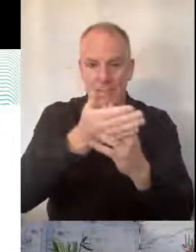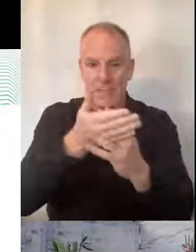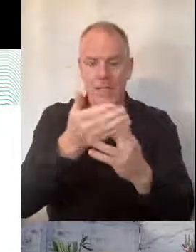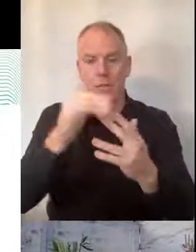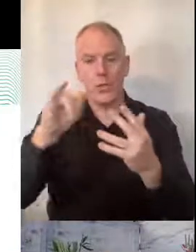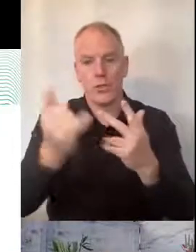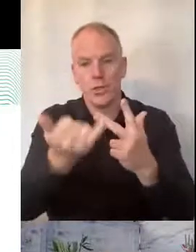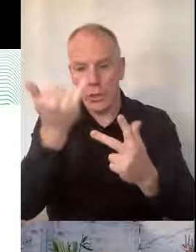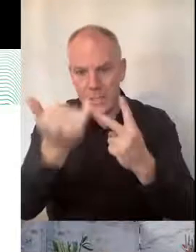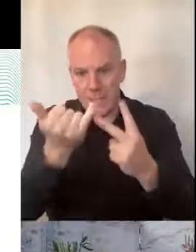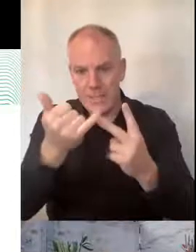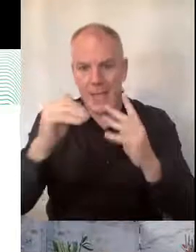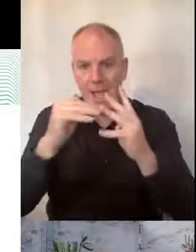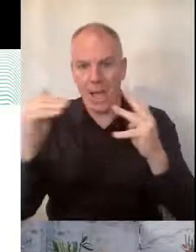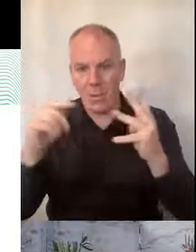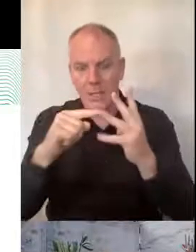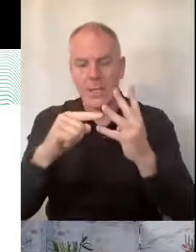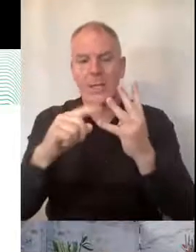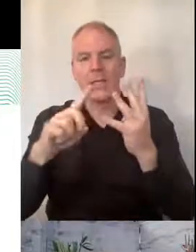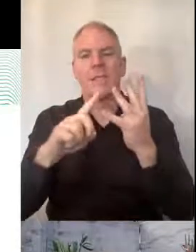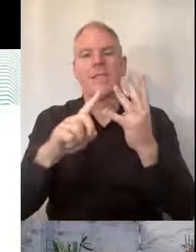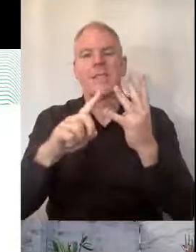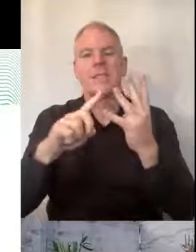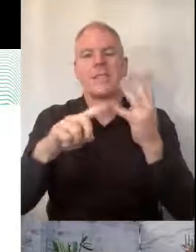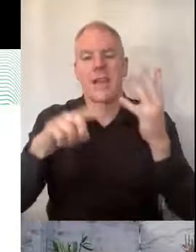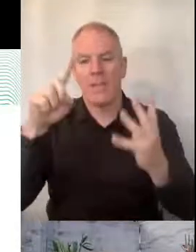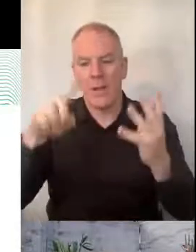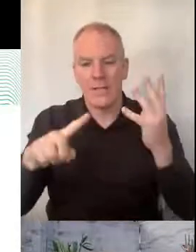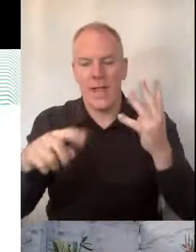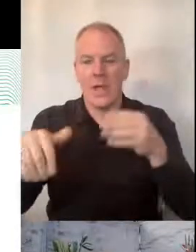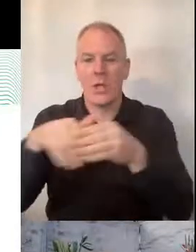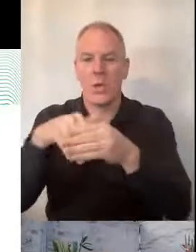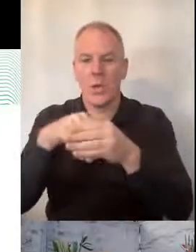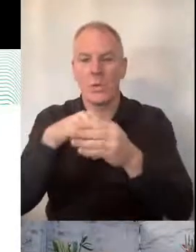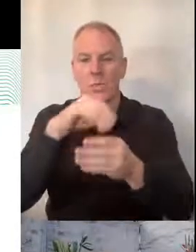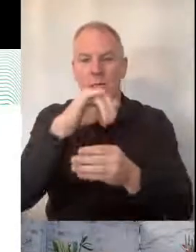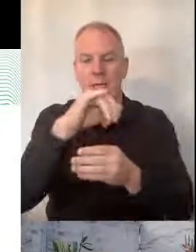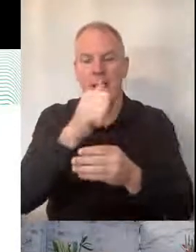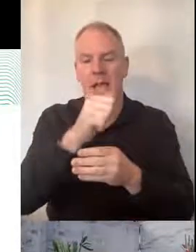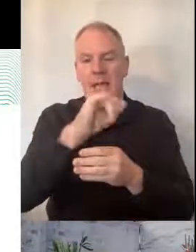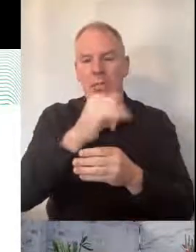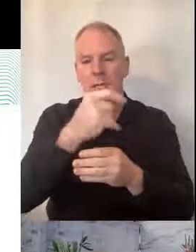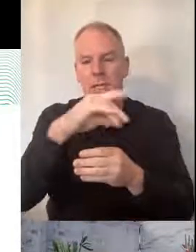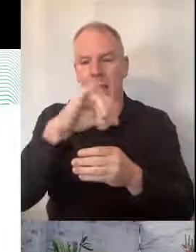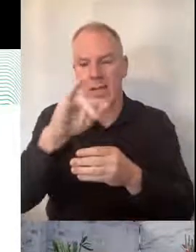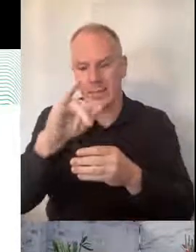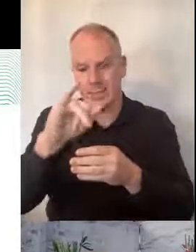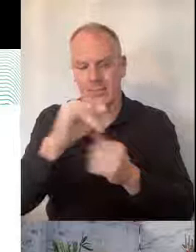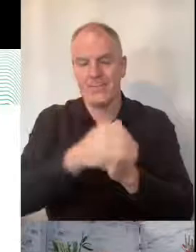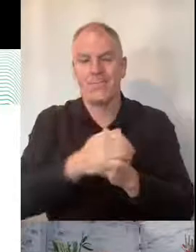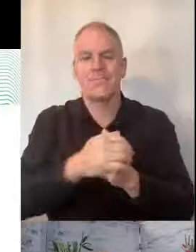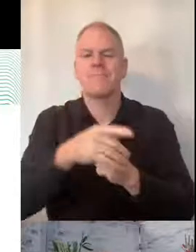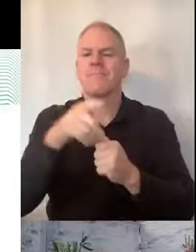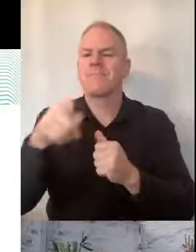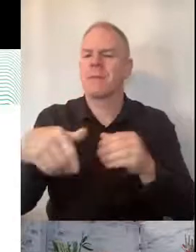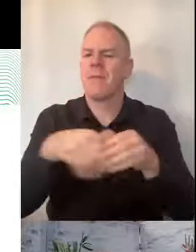diversity and inclusion in the curriculum. Internal to Queens, Tracey is chair of two working groups,